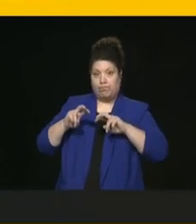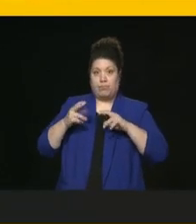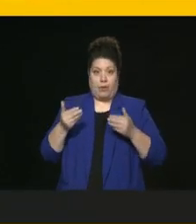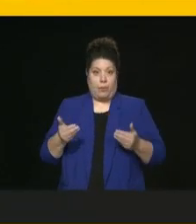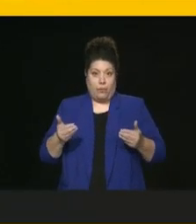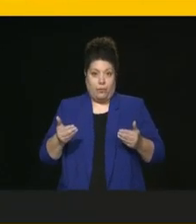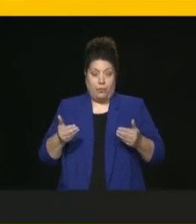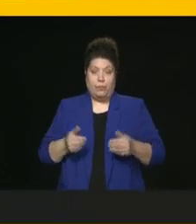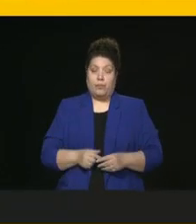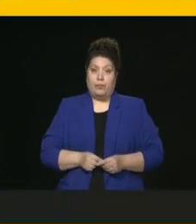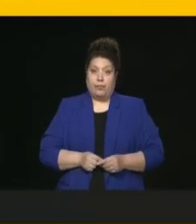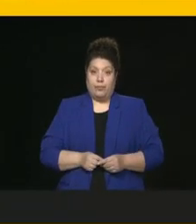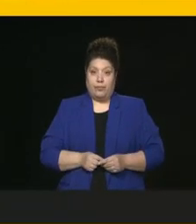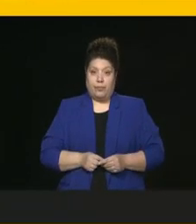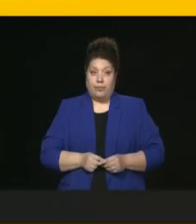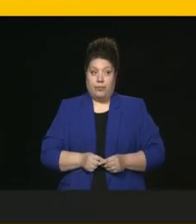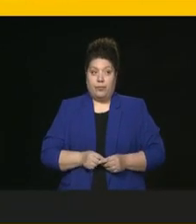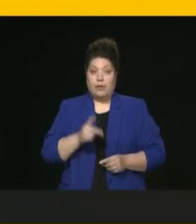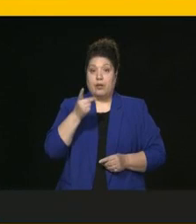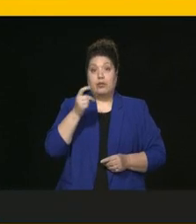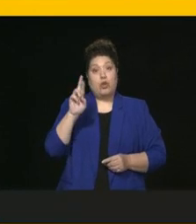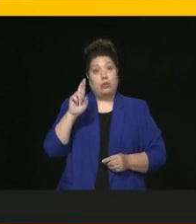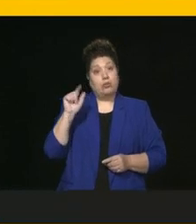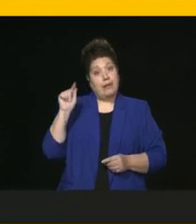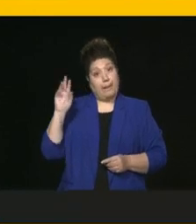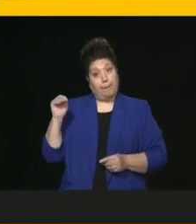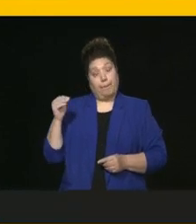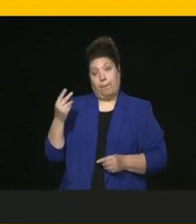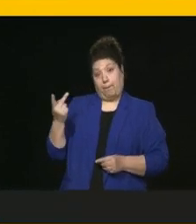ISSUE.